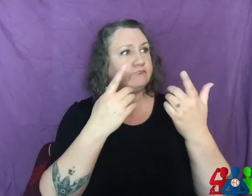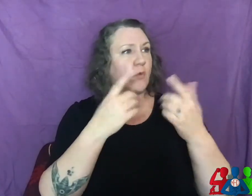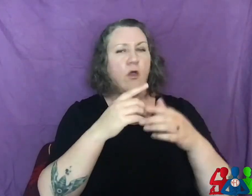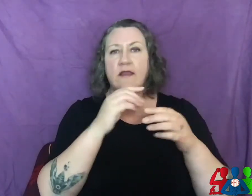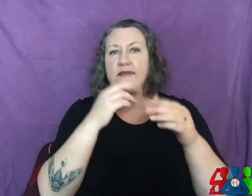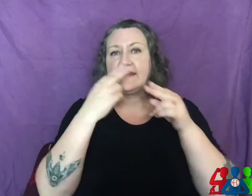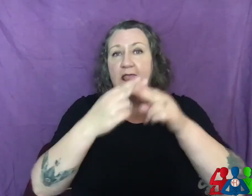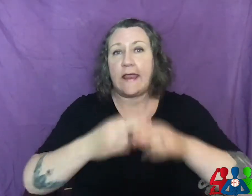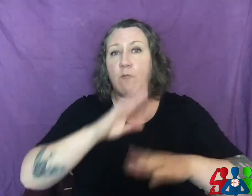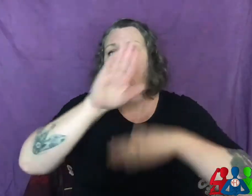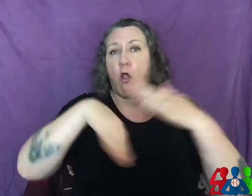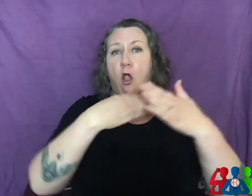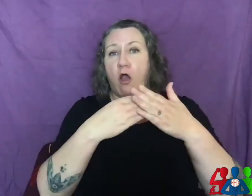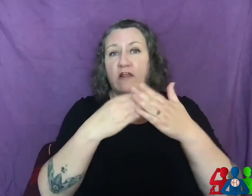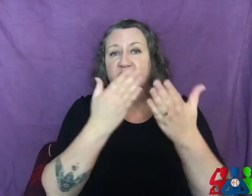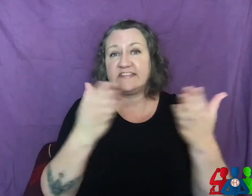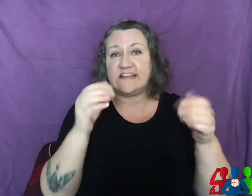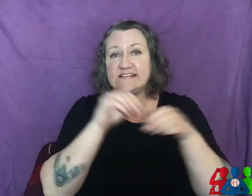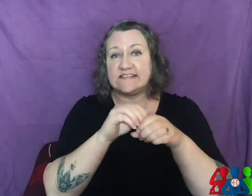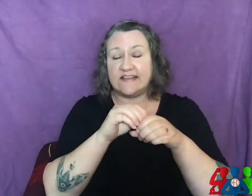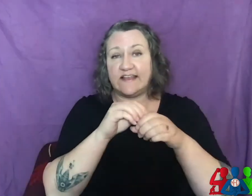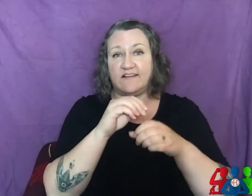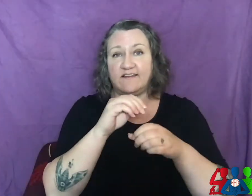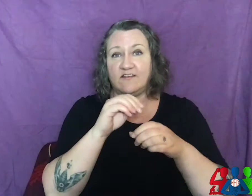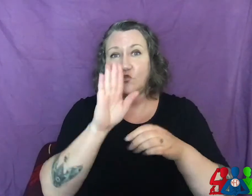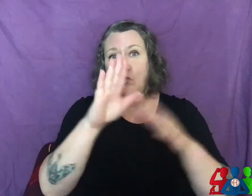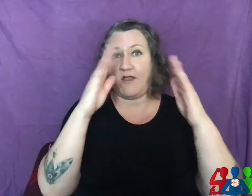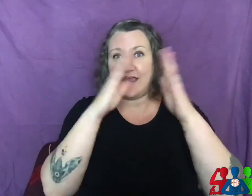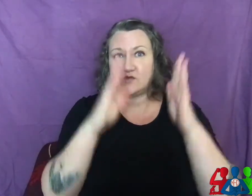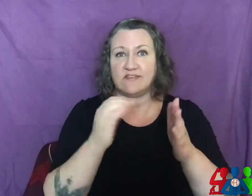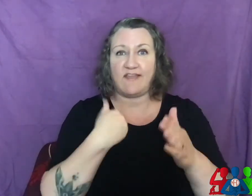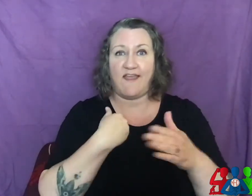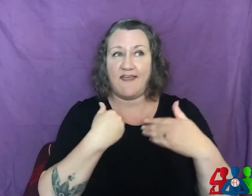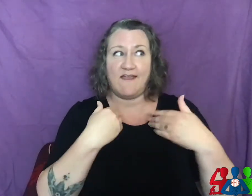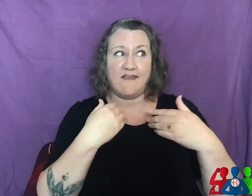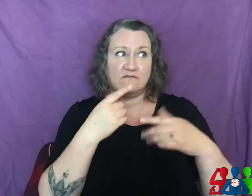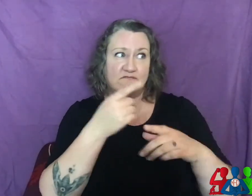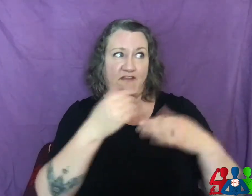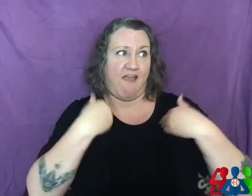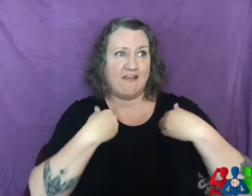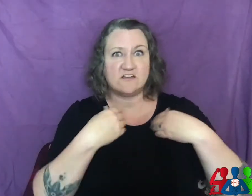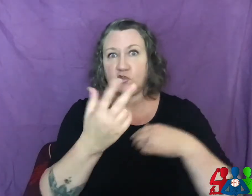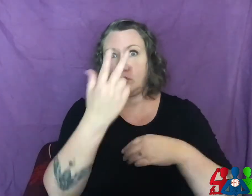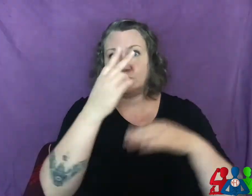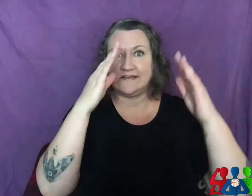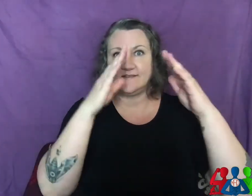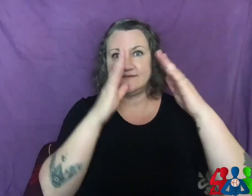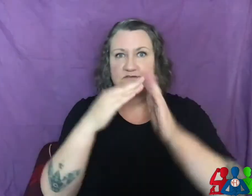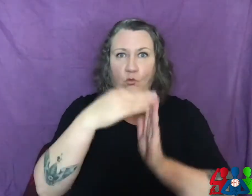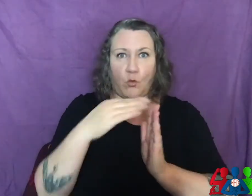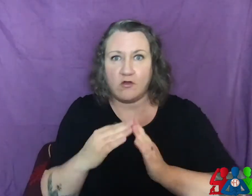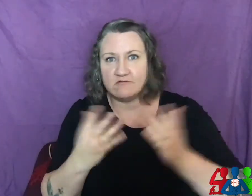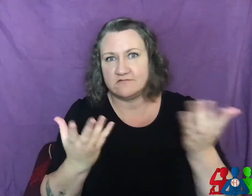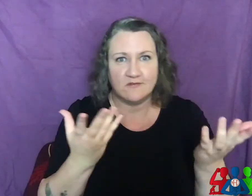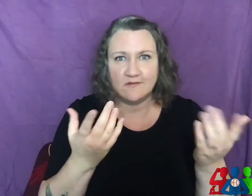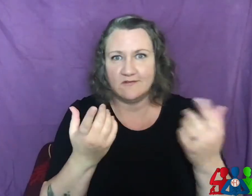have simple discussions about naming all of the things in a student's house that has three